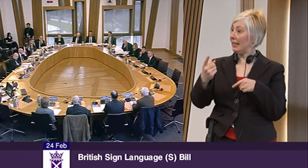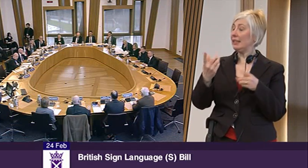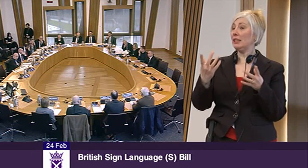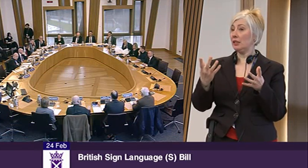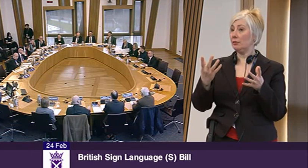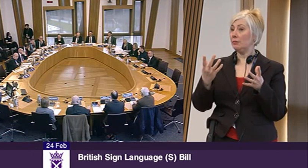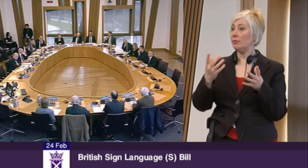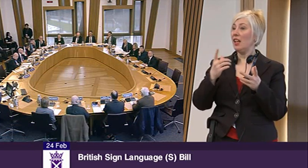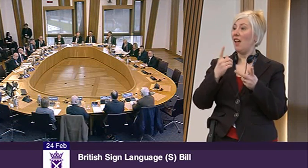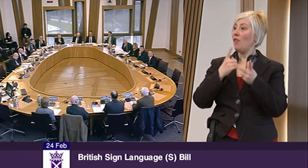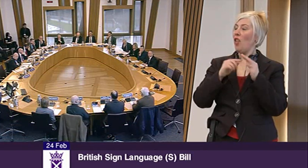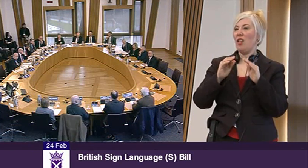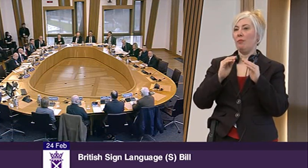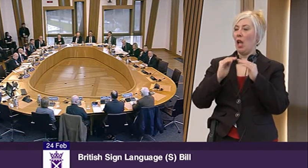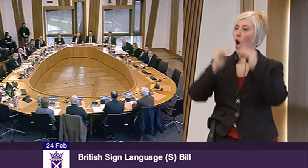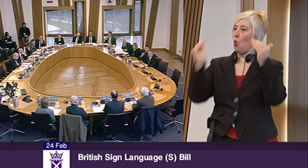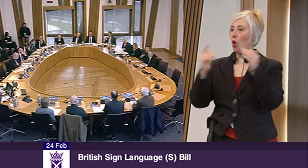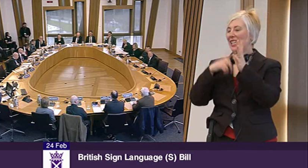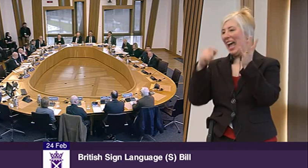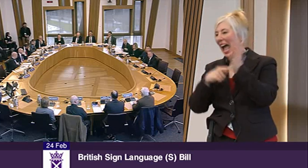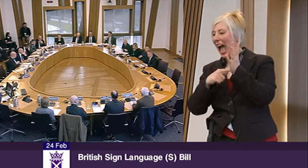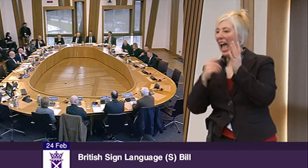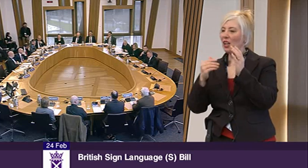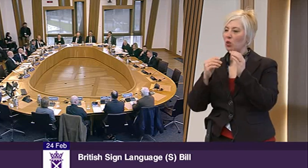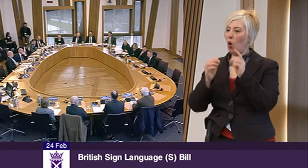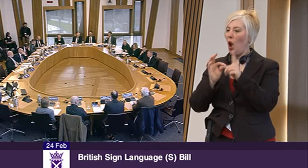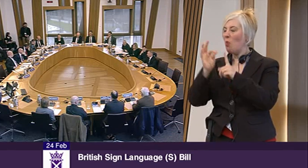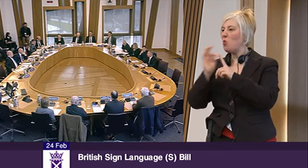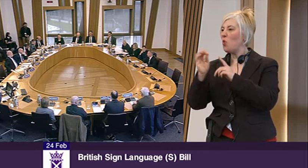to implement the Equality Act 2010 or do a bit more on the human rights framework, we